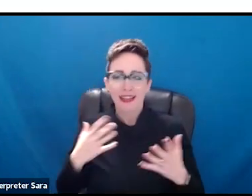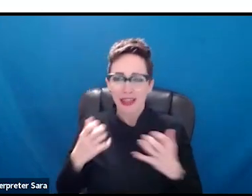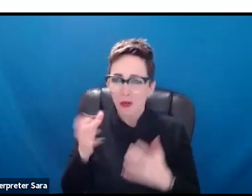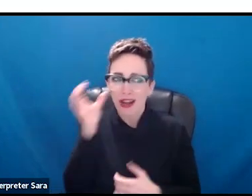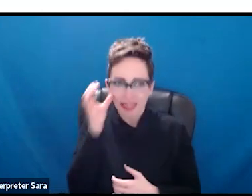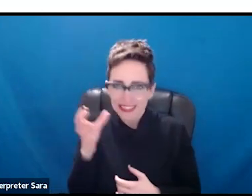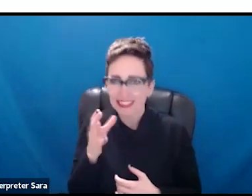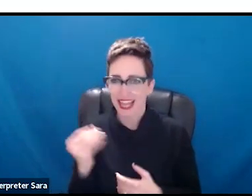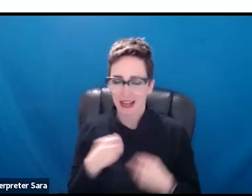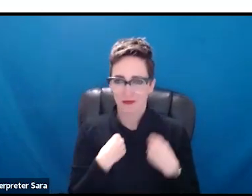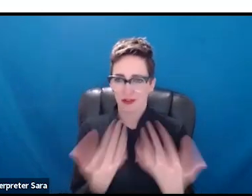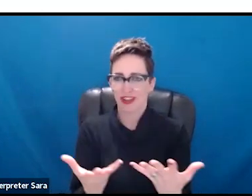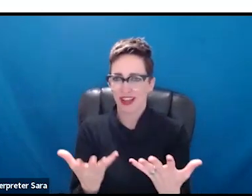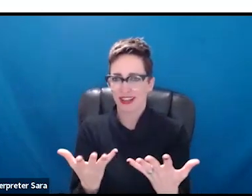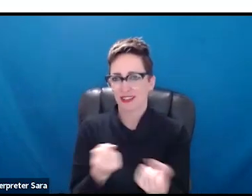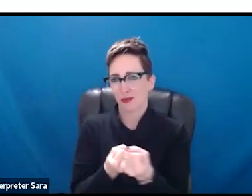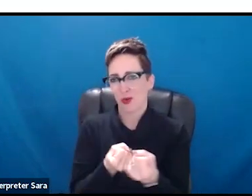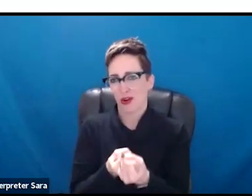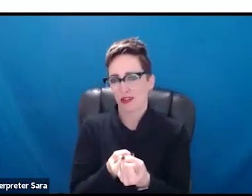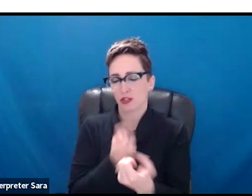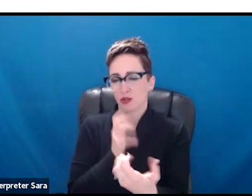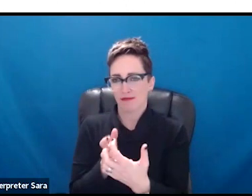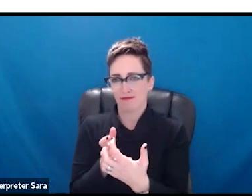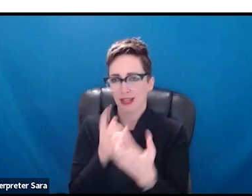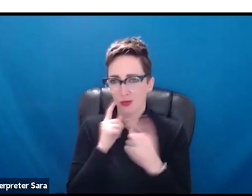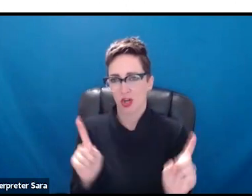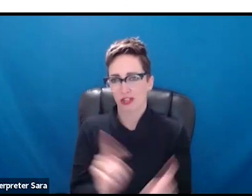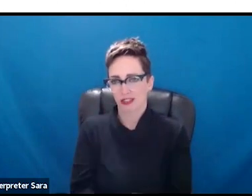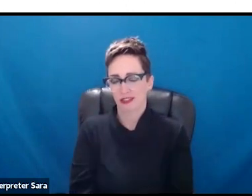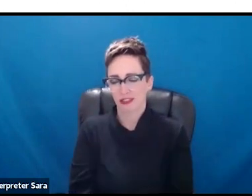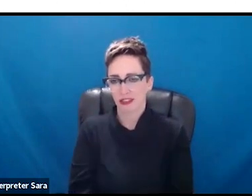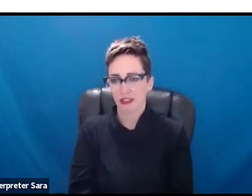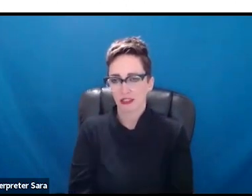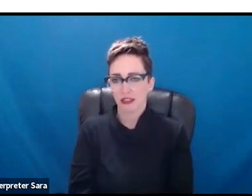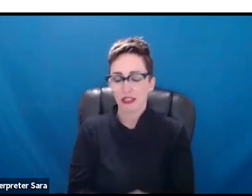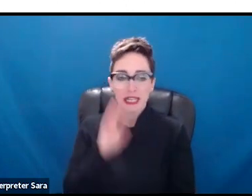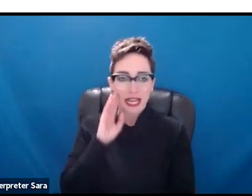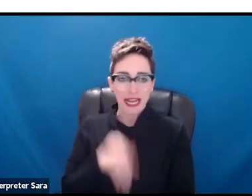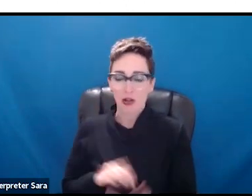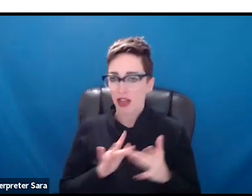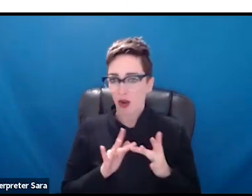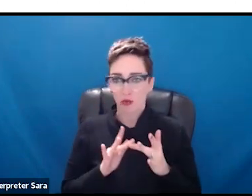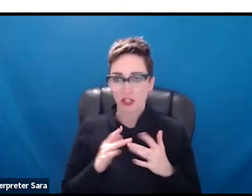that works for everyone. And I know that their outreach has been key in setting up this call